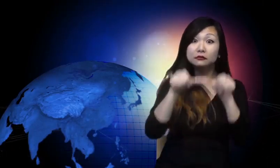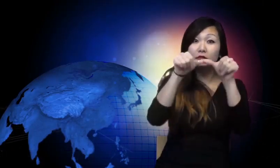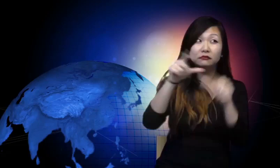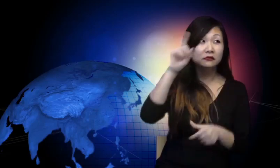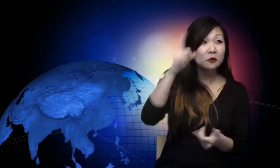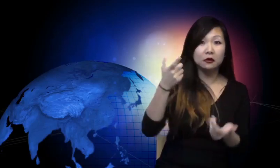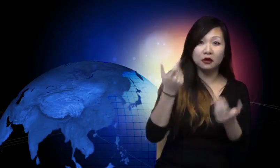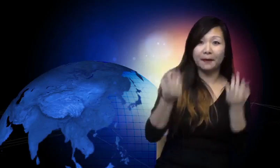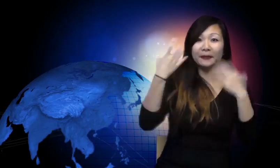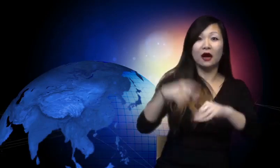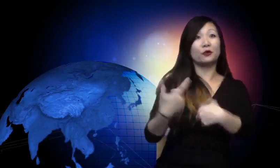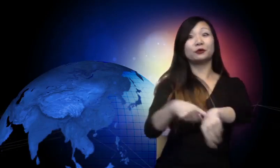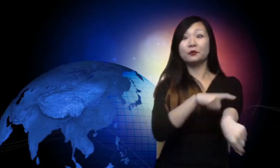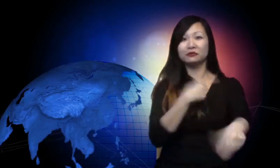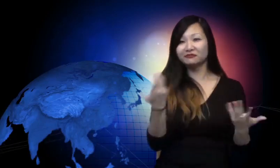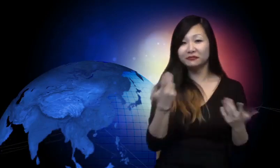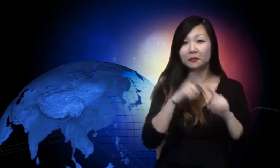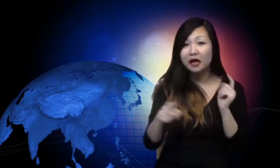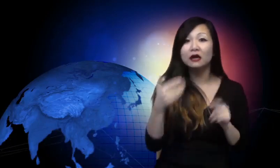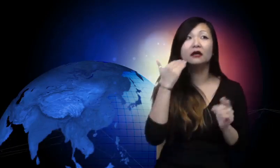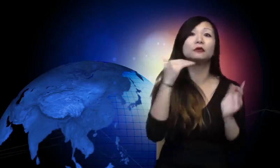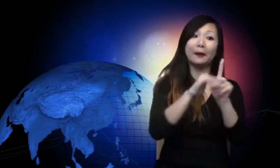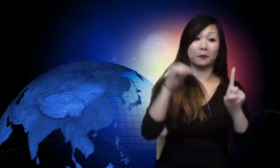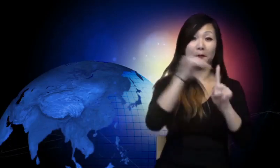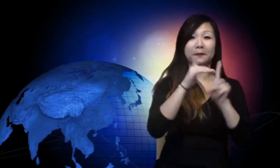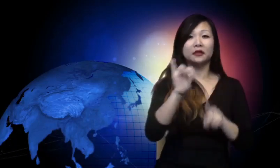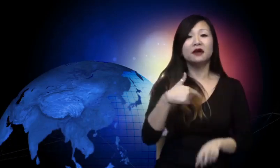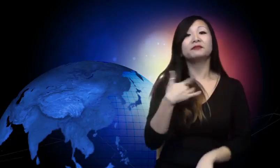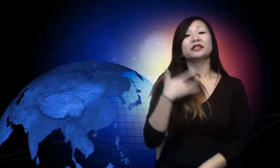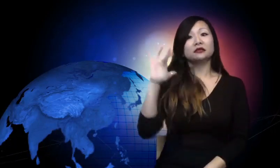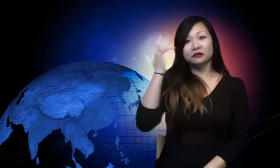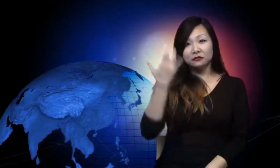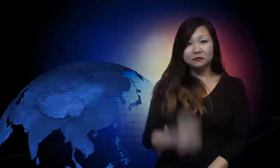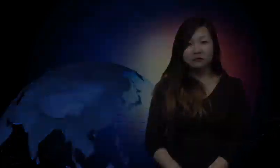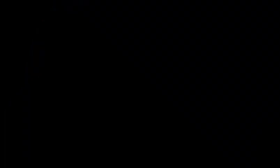All through school, I just remember how mean people were to me.